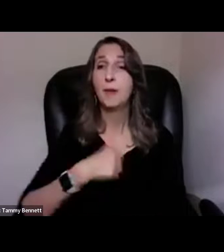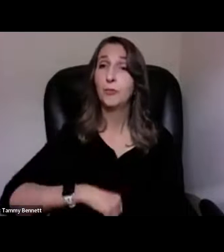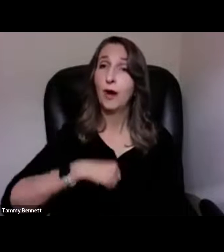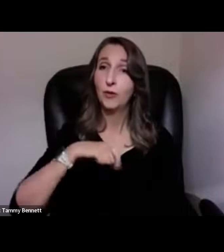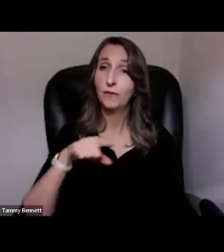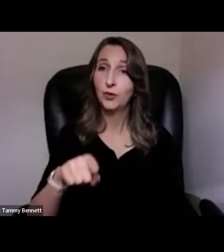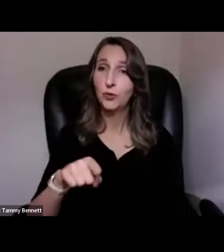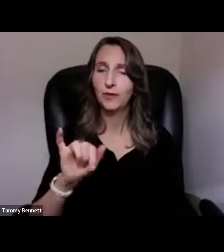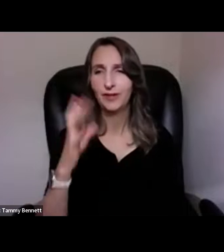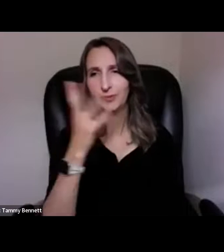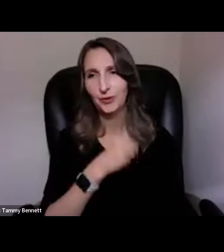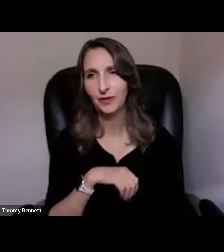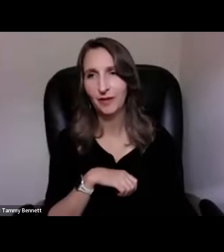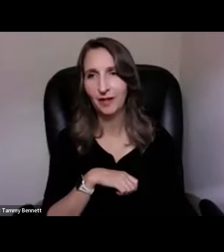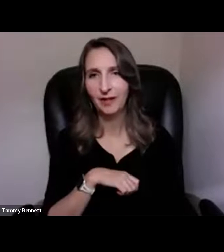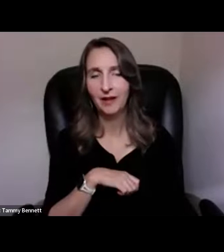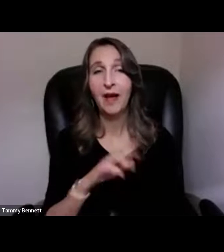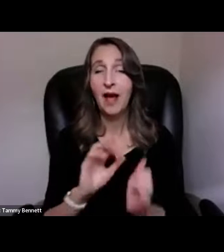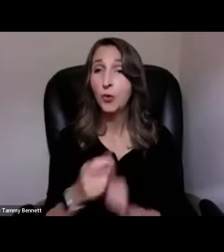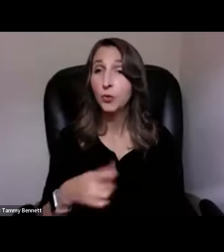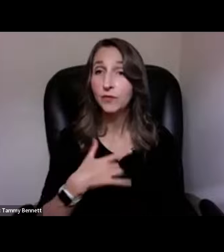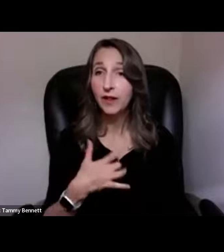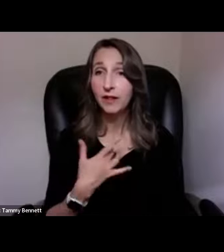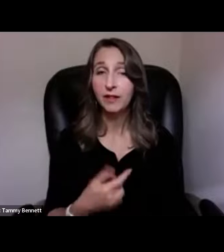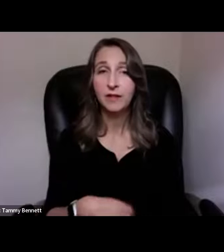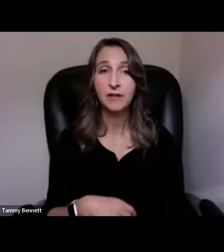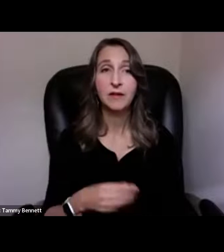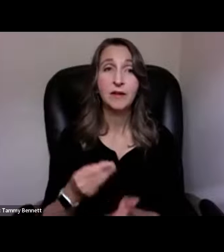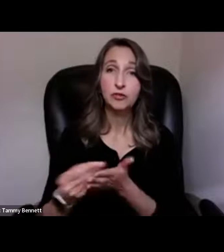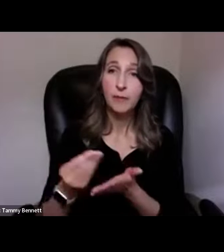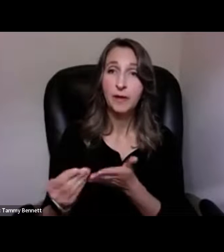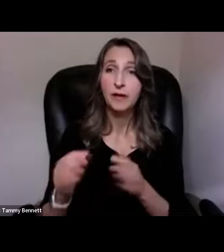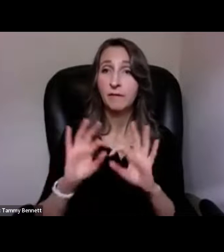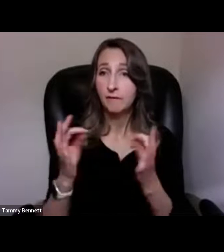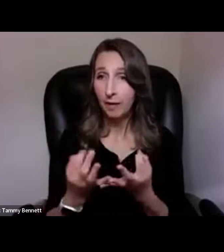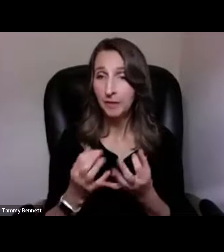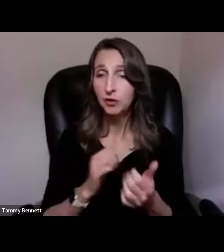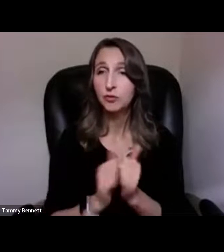How do you feel? Yep, shopping, family and sports? Yep, those are useful terms.